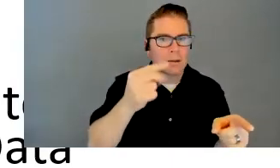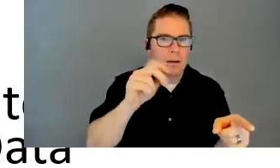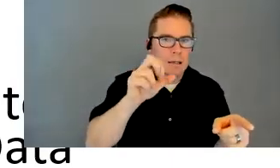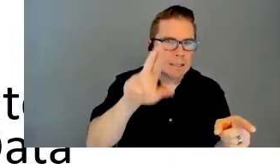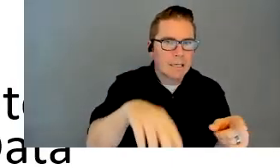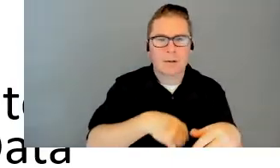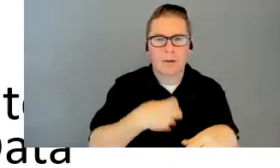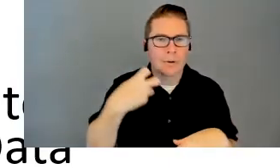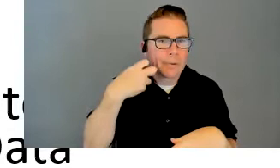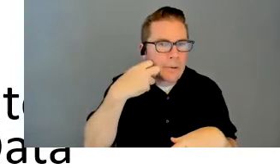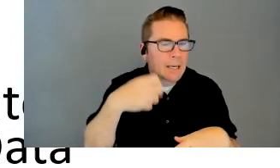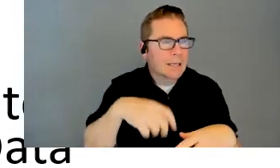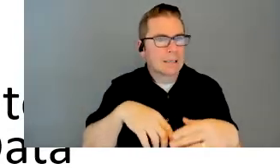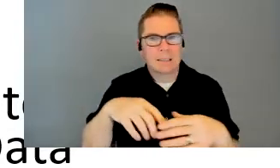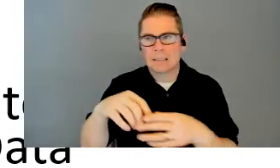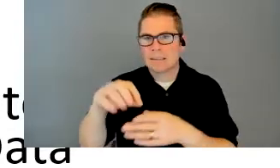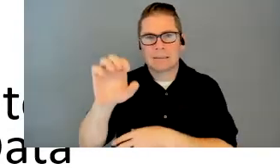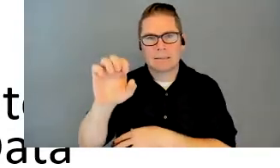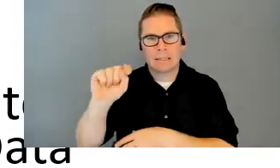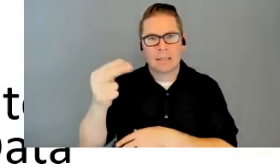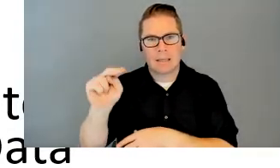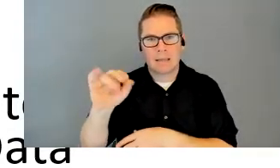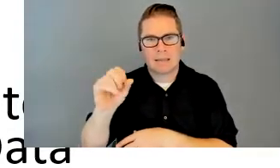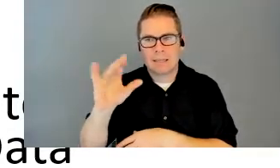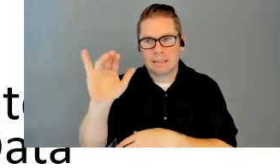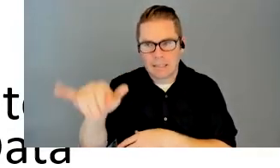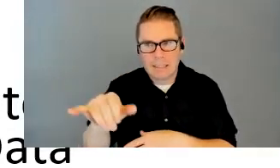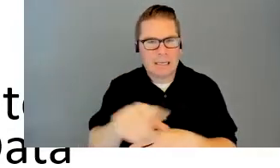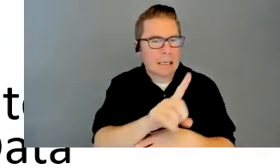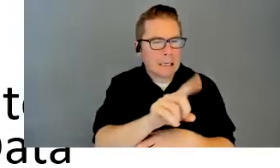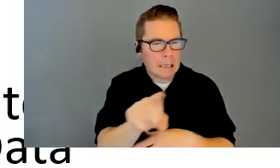what are their success rates? In my general psychology